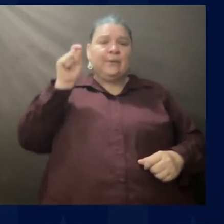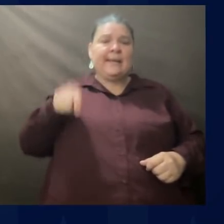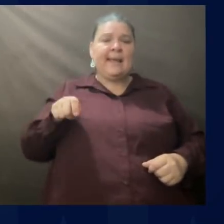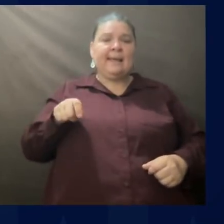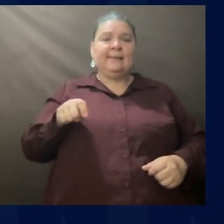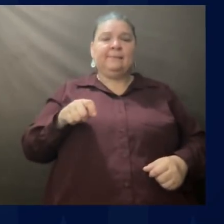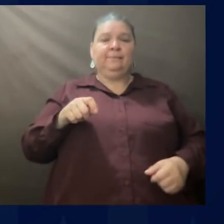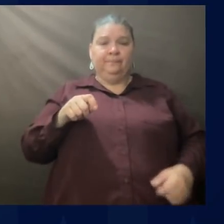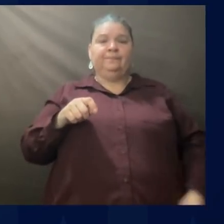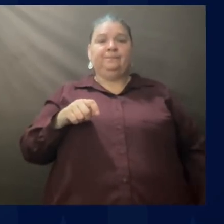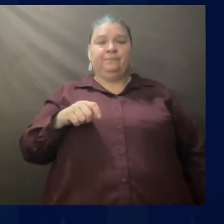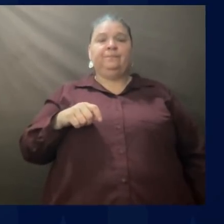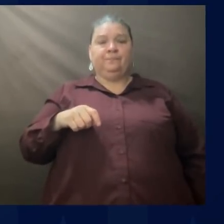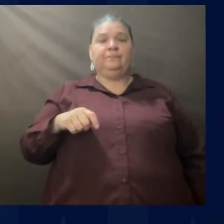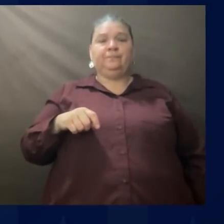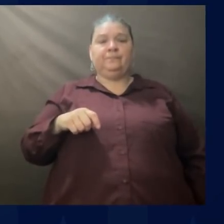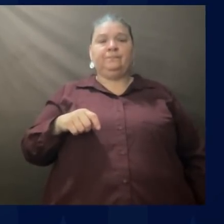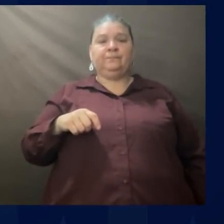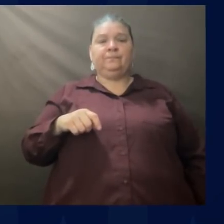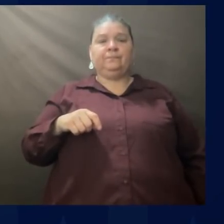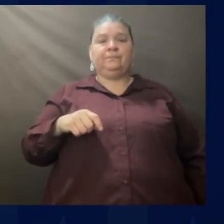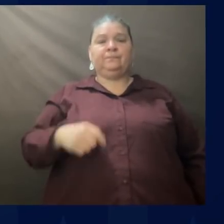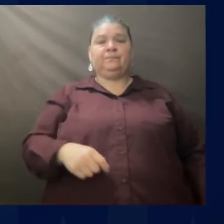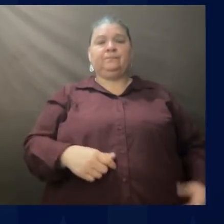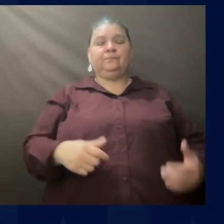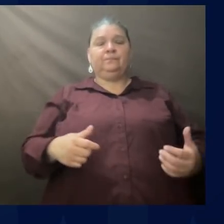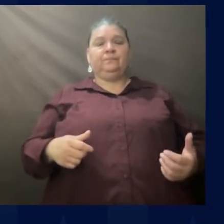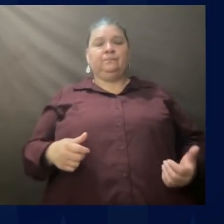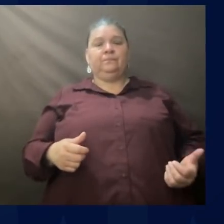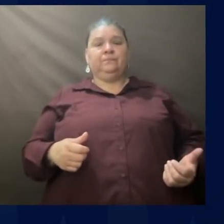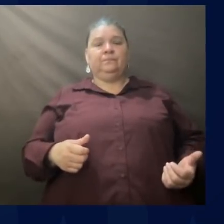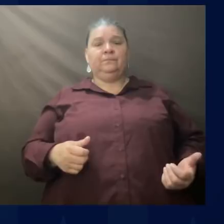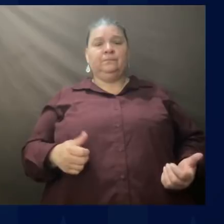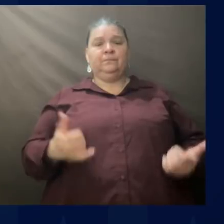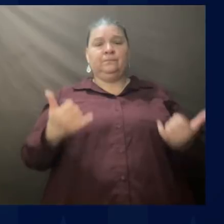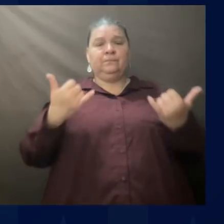and soldiers to defy tyranny, cruelty, and oppression.